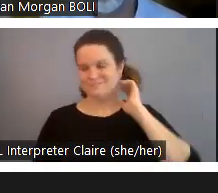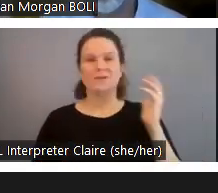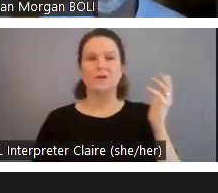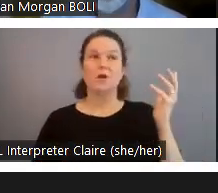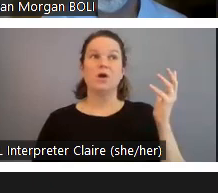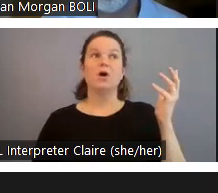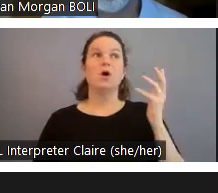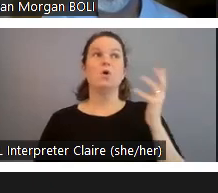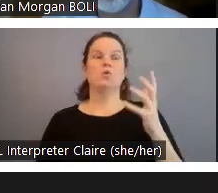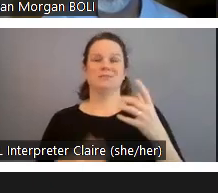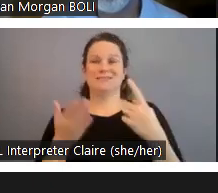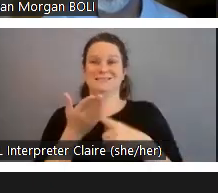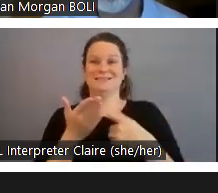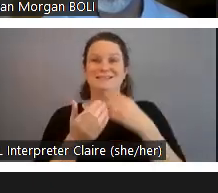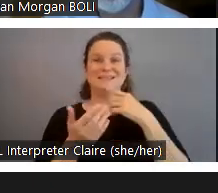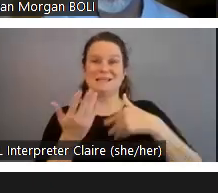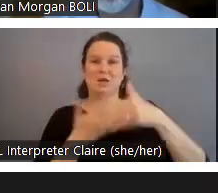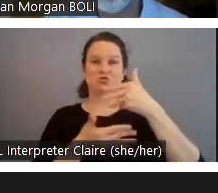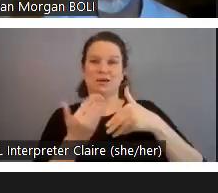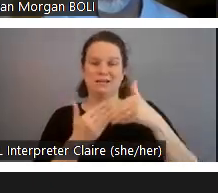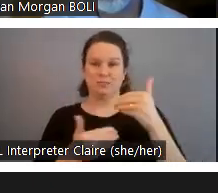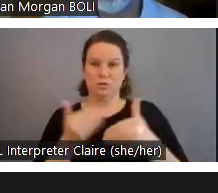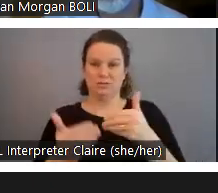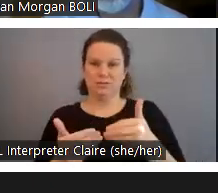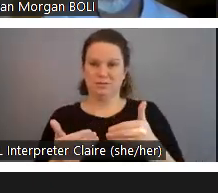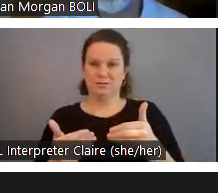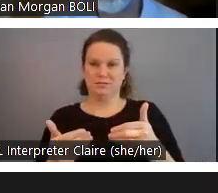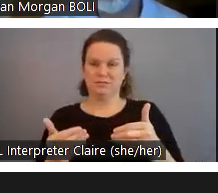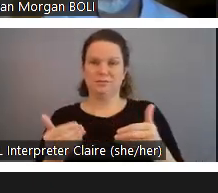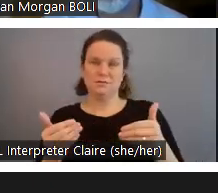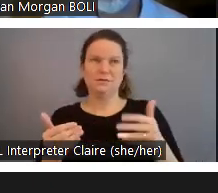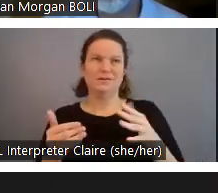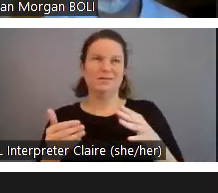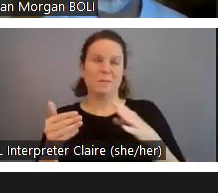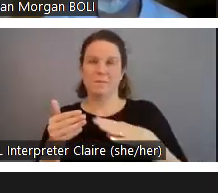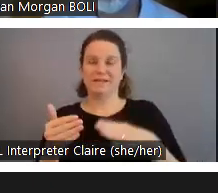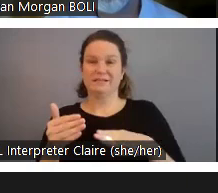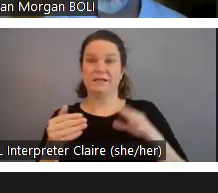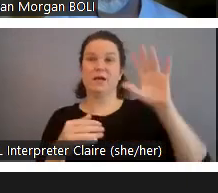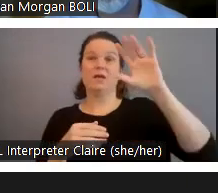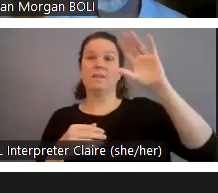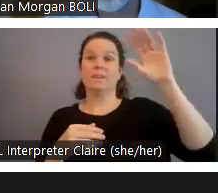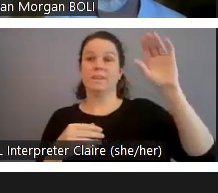the interactive process is that it's a term of art where, basically, the employer